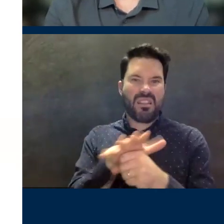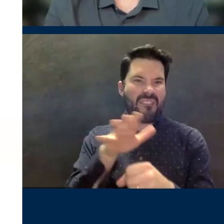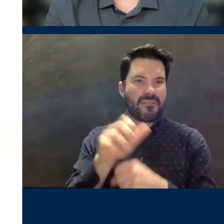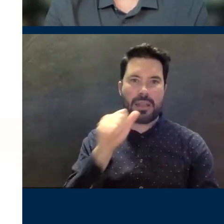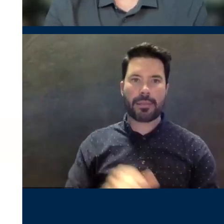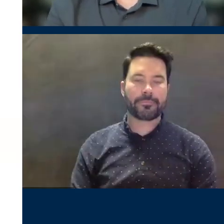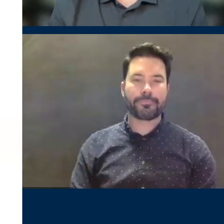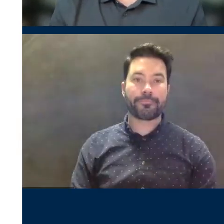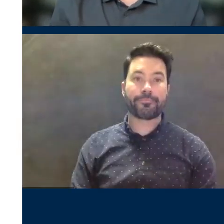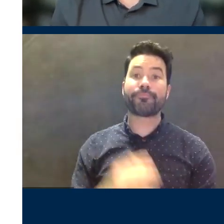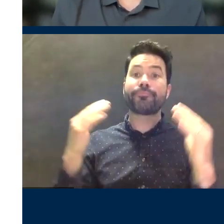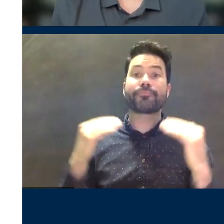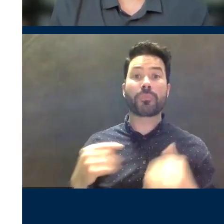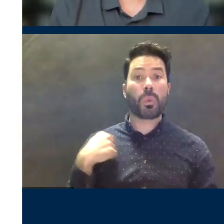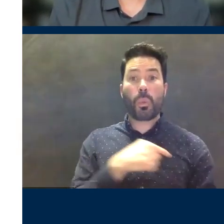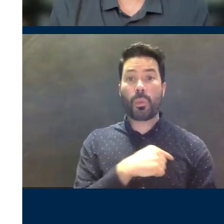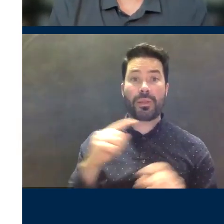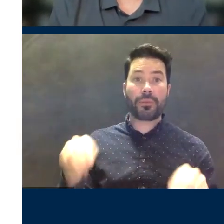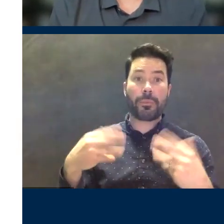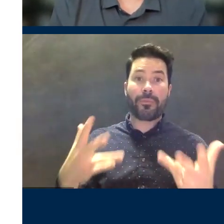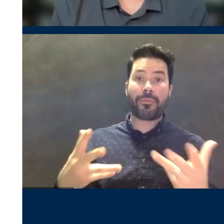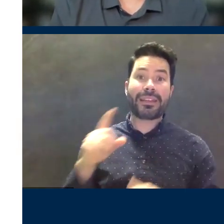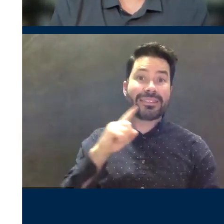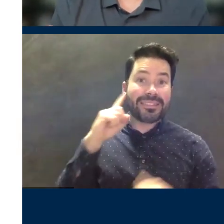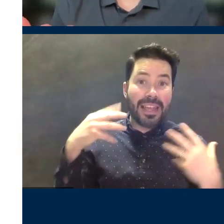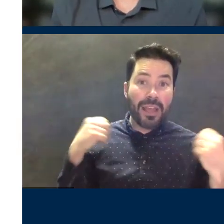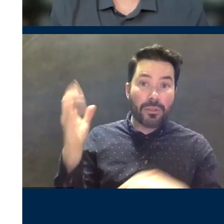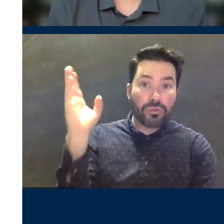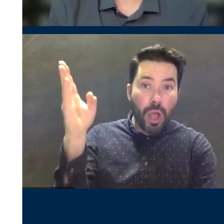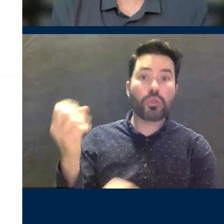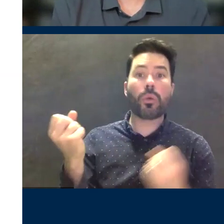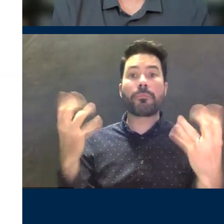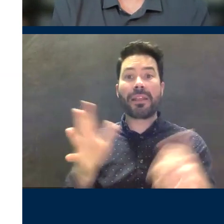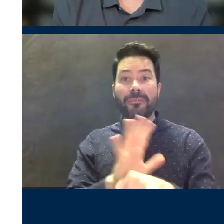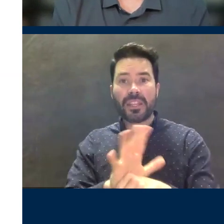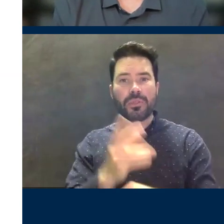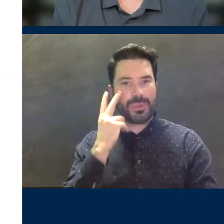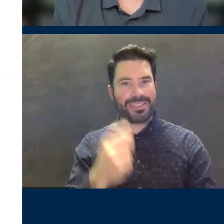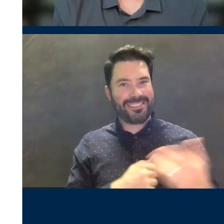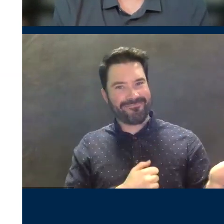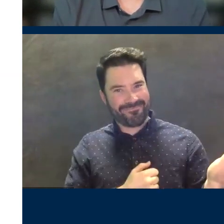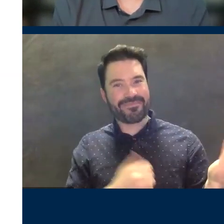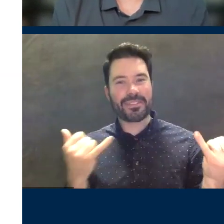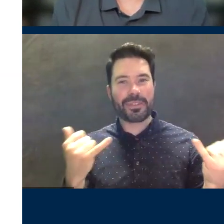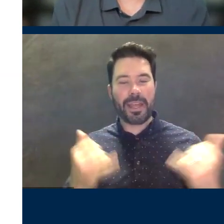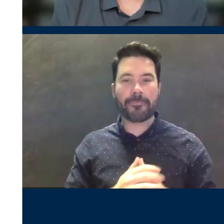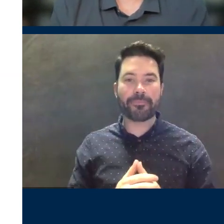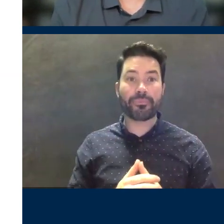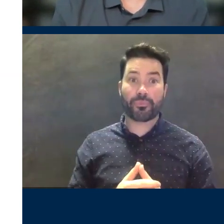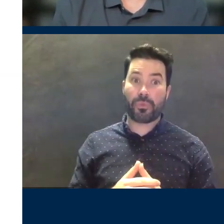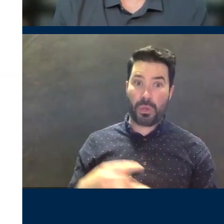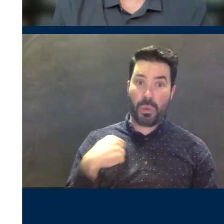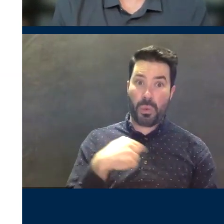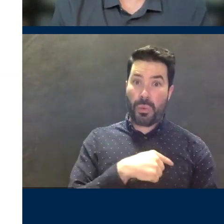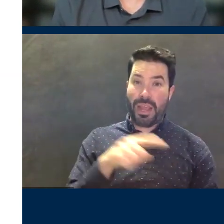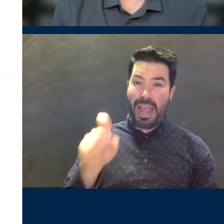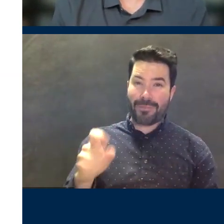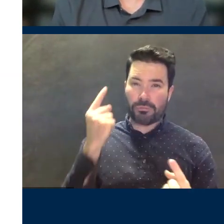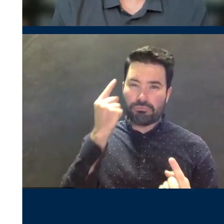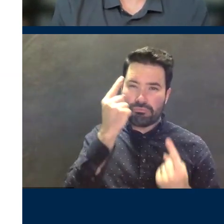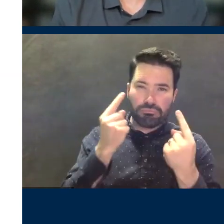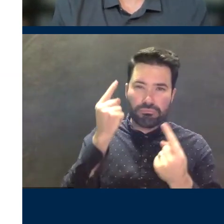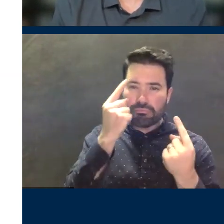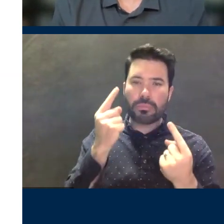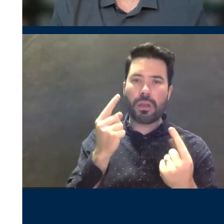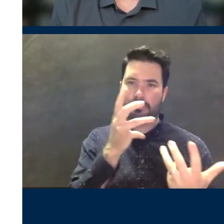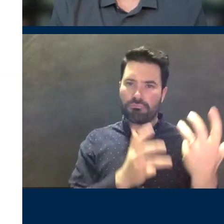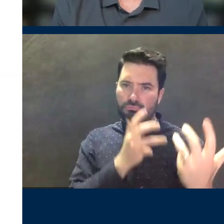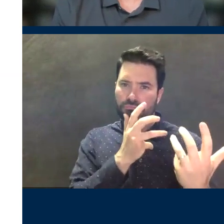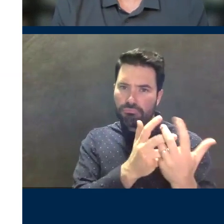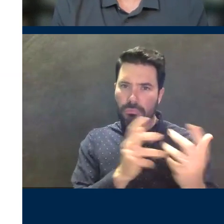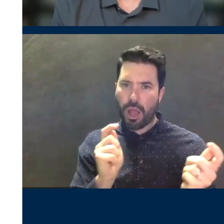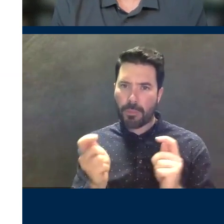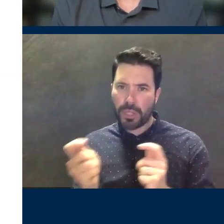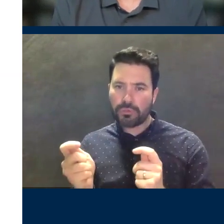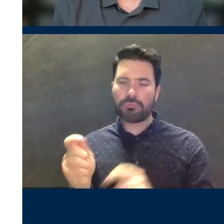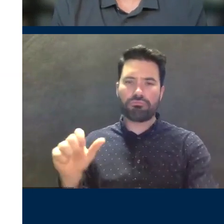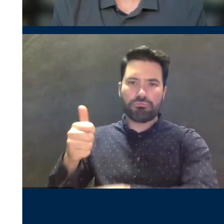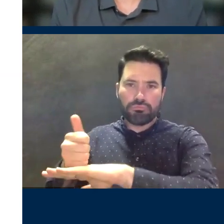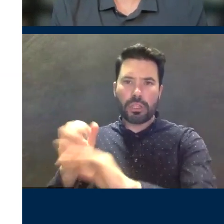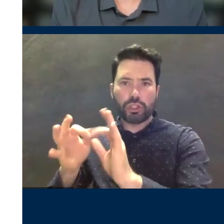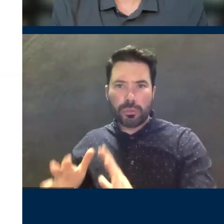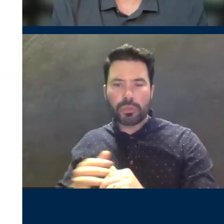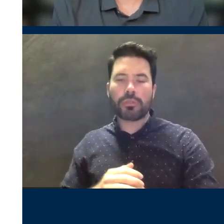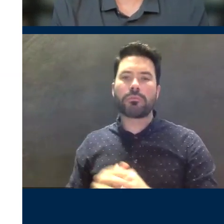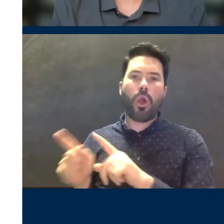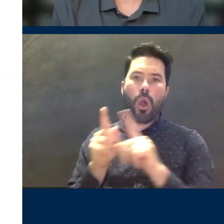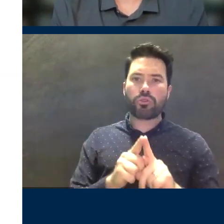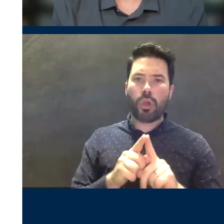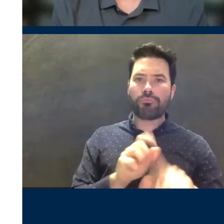When we do our default talks, or many about videos, as you can see here today. If we have we need to be mindful of accommodations. We need to have interpreters in place. We need to also have captioning set